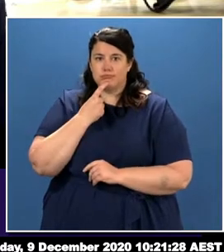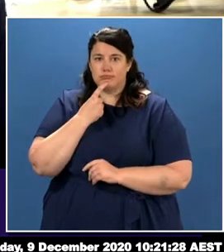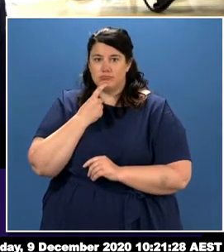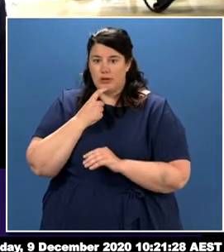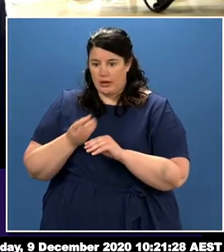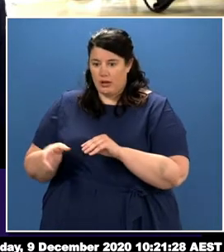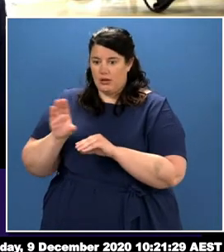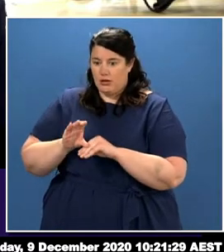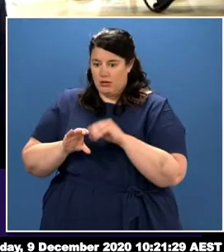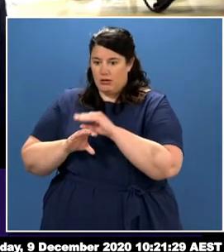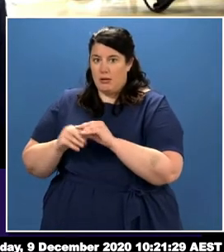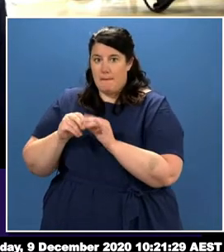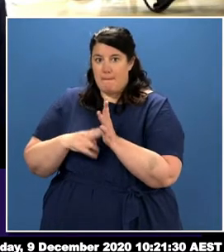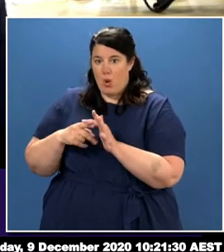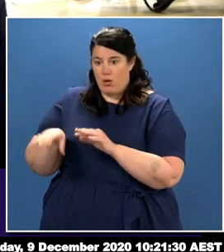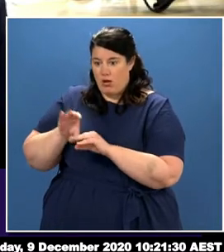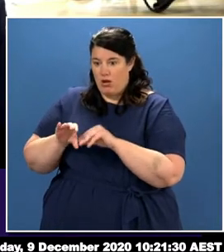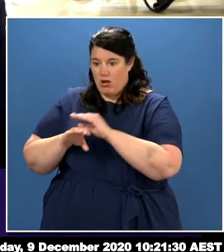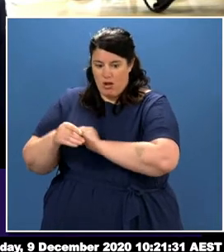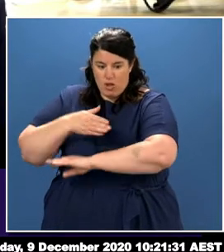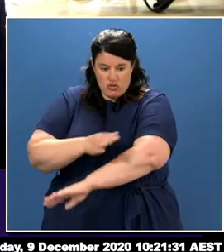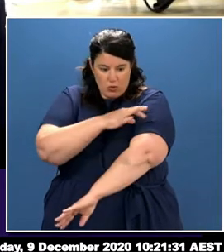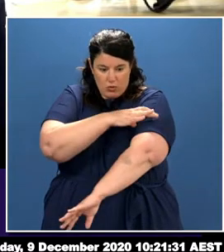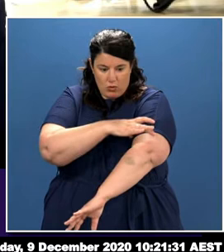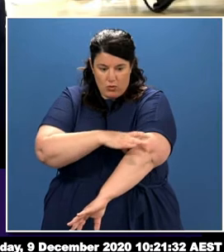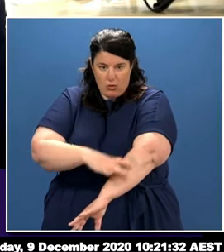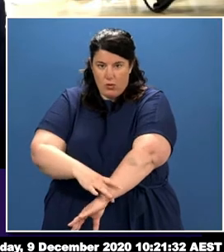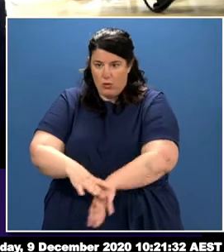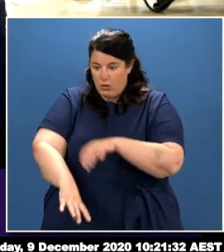of existing bone and across joints and through joints.